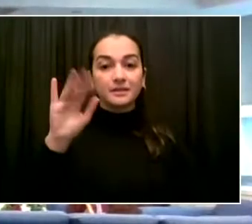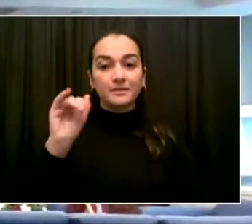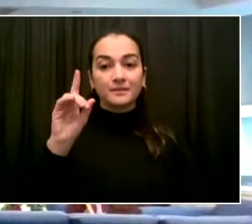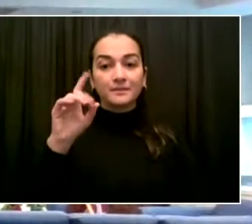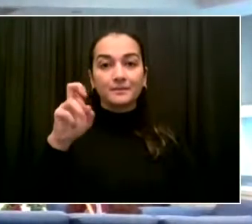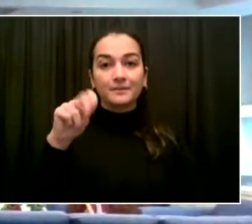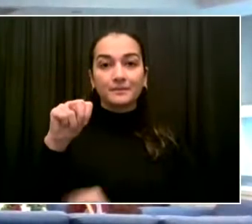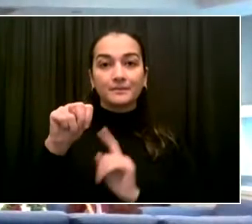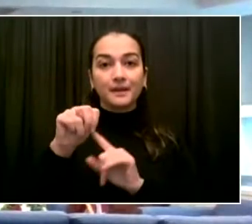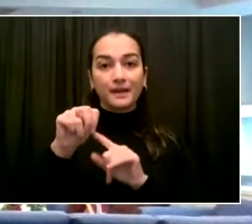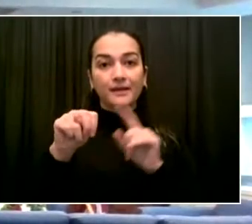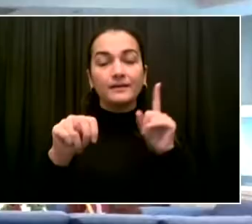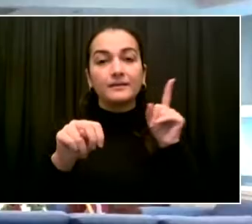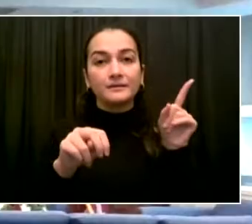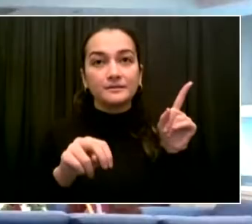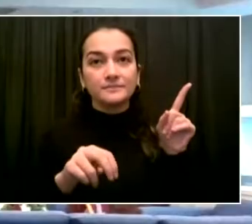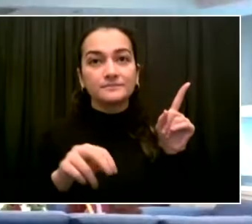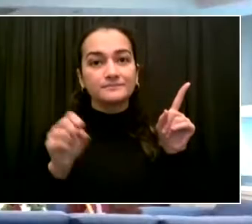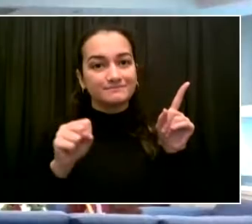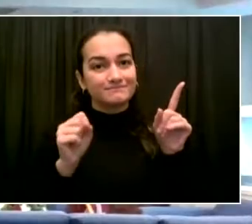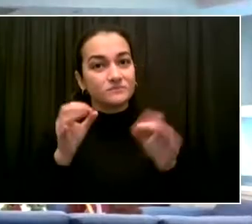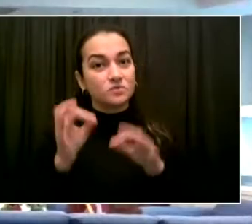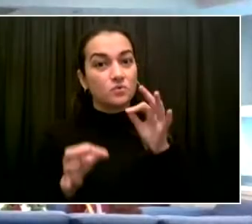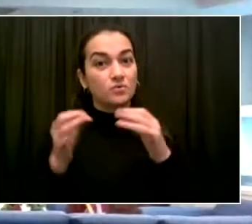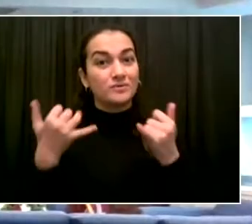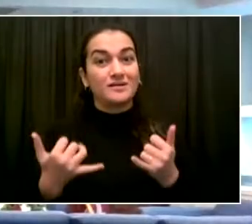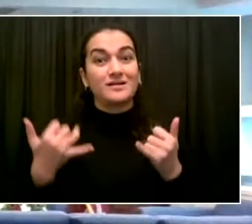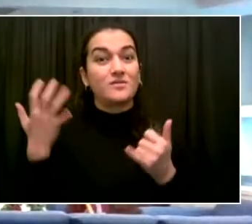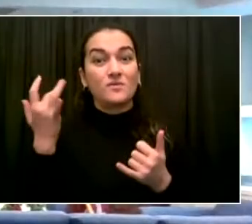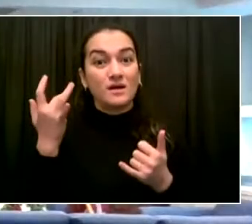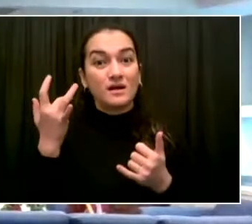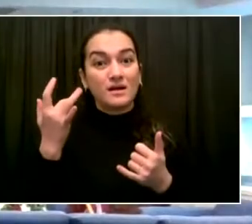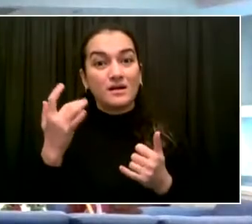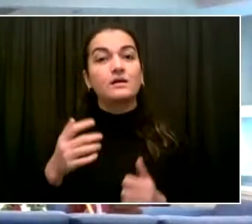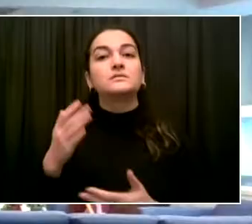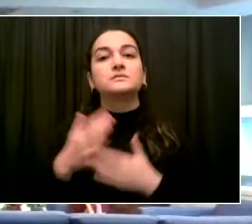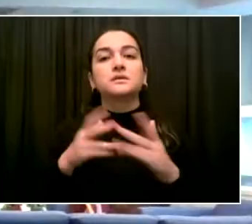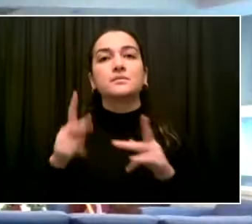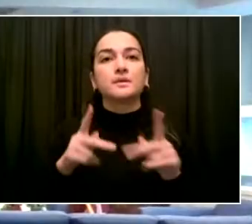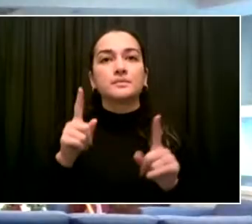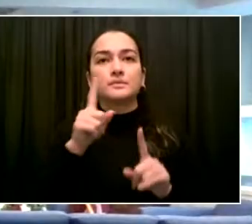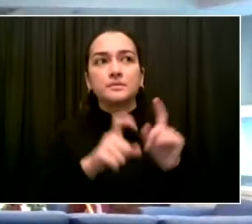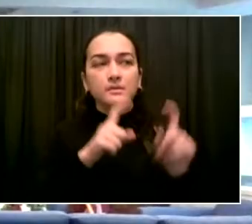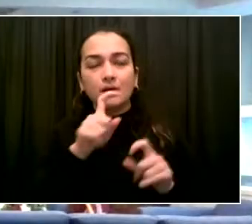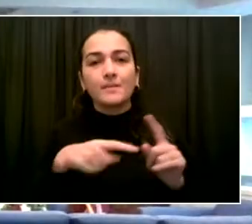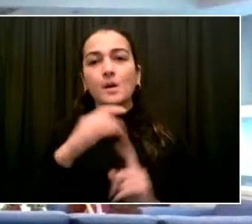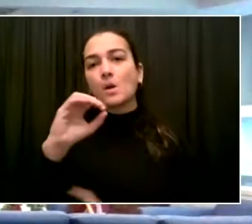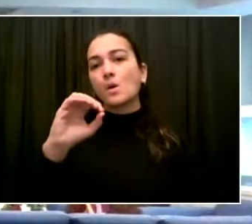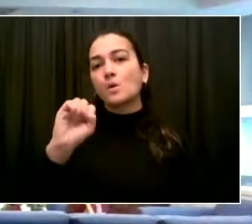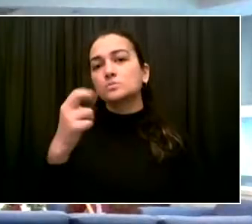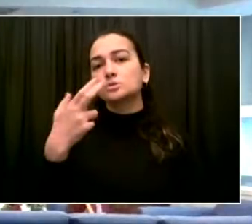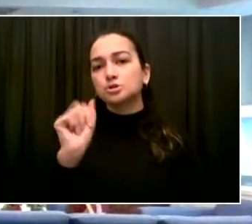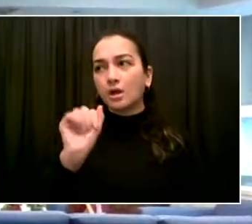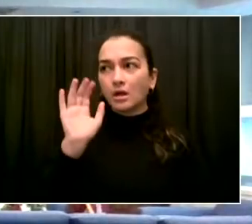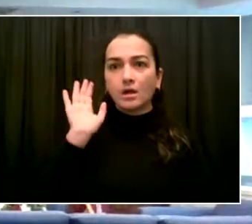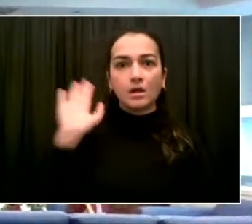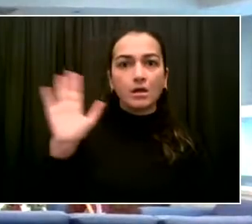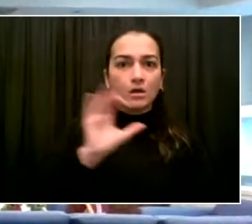REALLY APPLY HERE. THOSE INJUNCTIONS WERE ISSUED BECAUSE THEY WERE QESUTION ABOUT